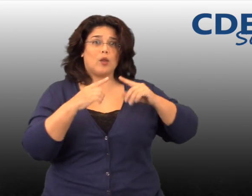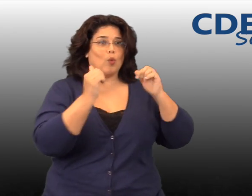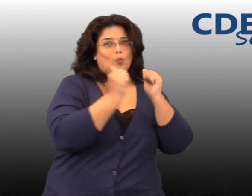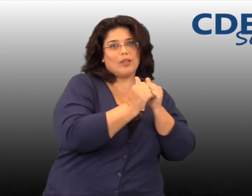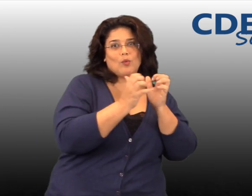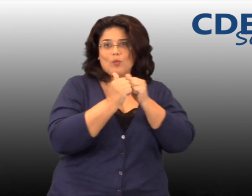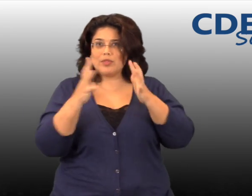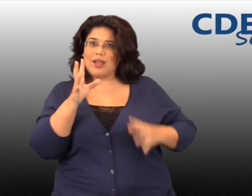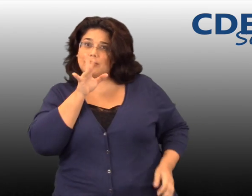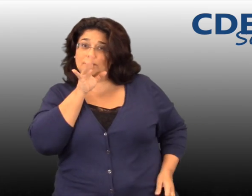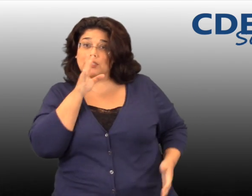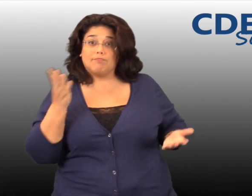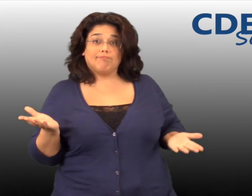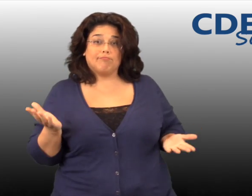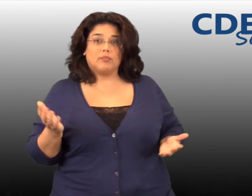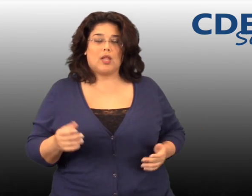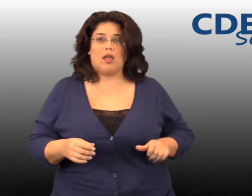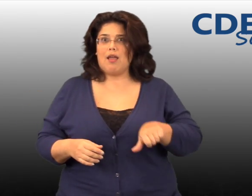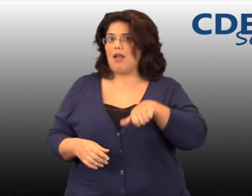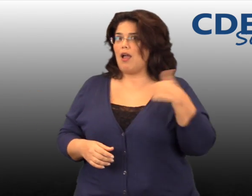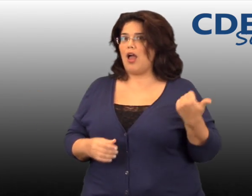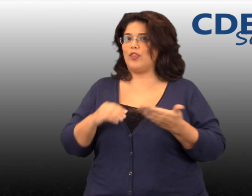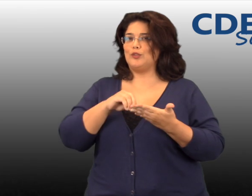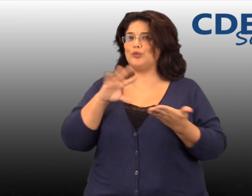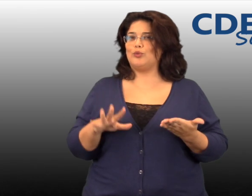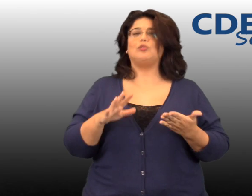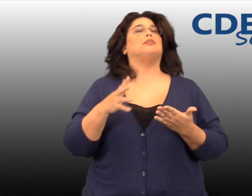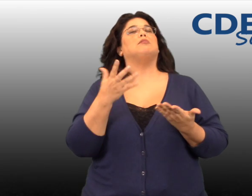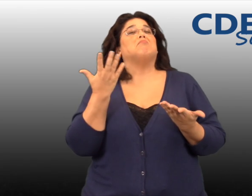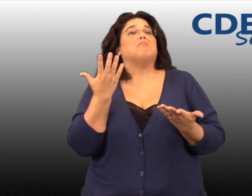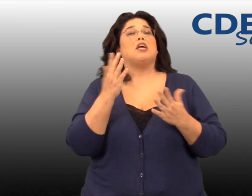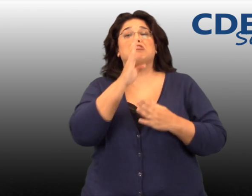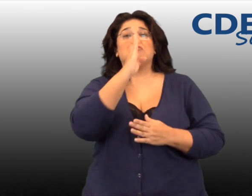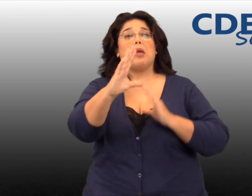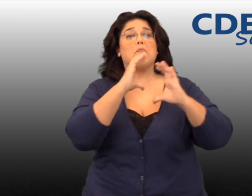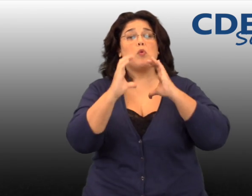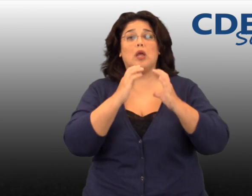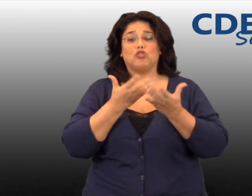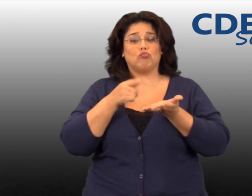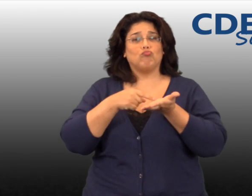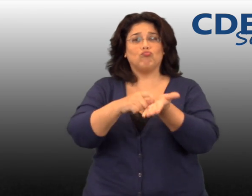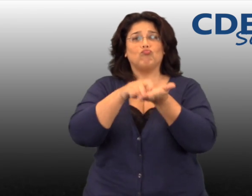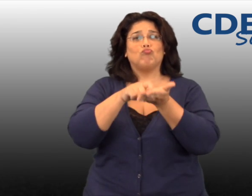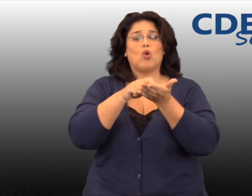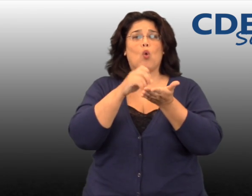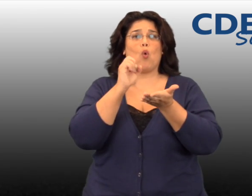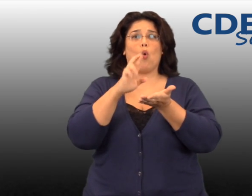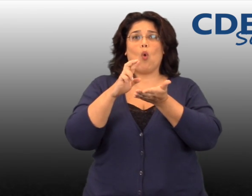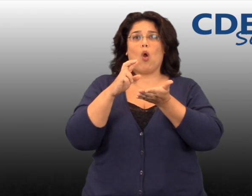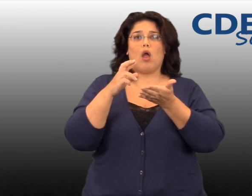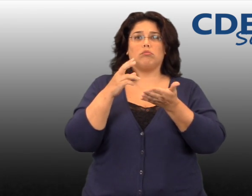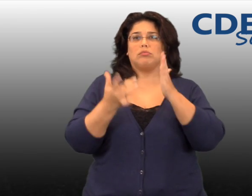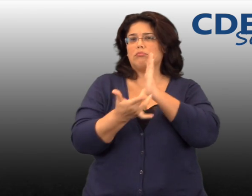support. Some will also use additional technology or tools to access communication. The Deaf